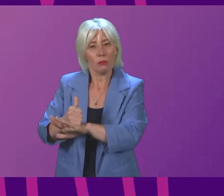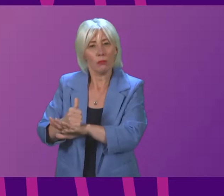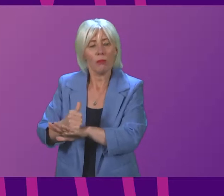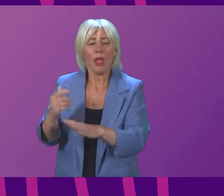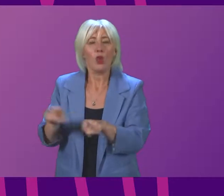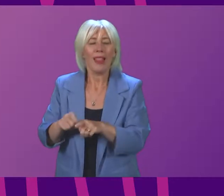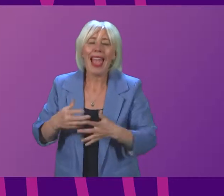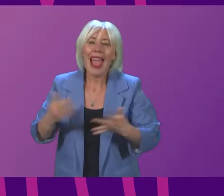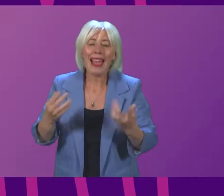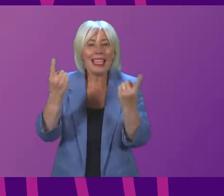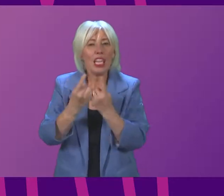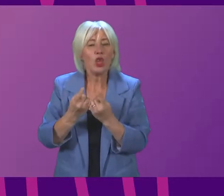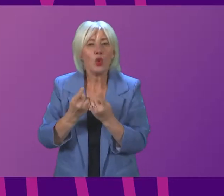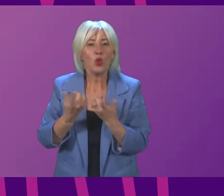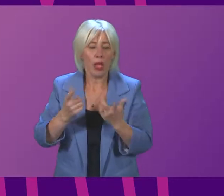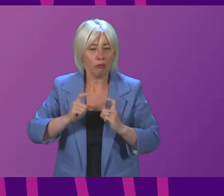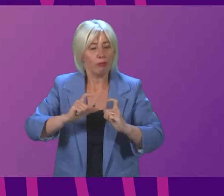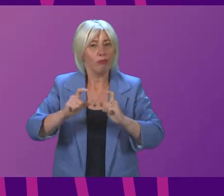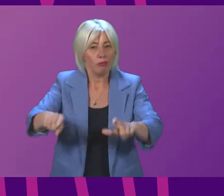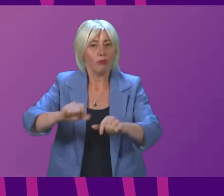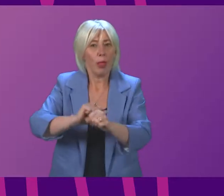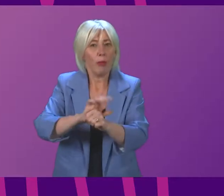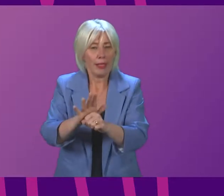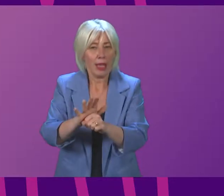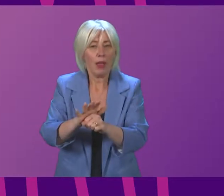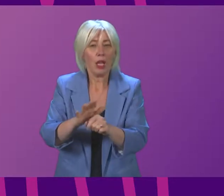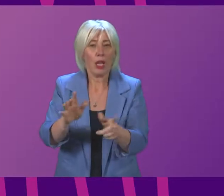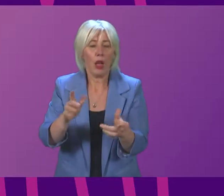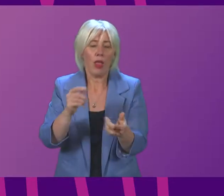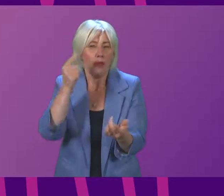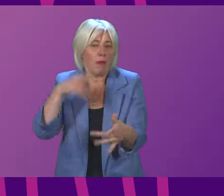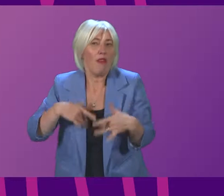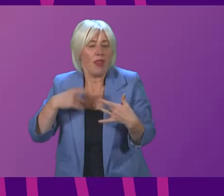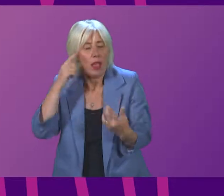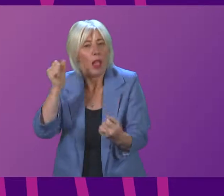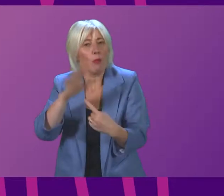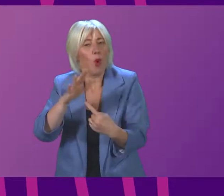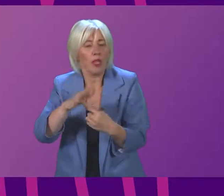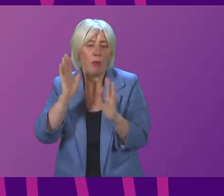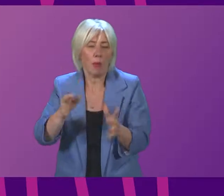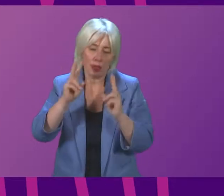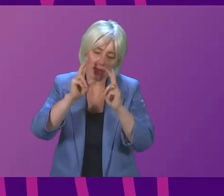arising in the on-going pandemic that the inquiry judges to be important to investigate. We remain